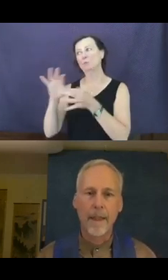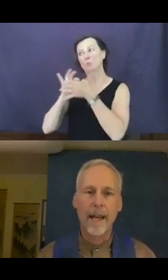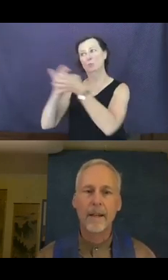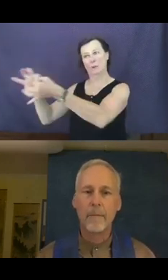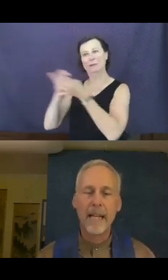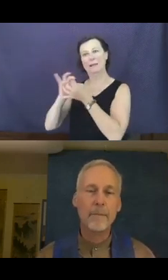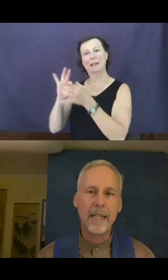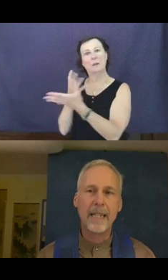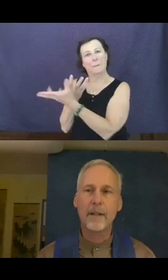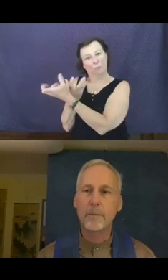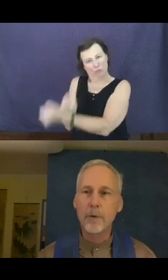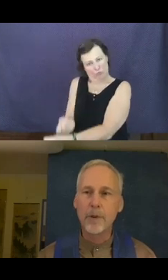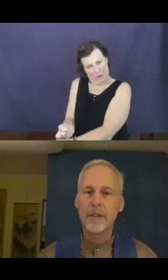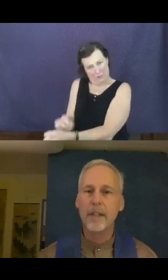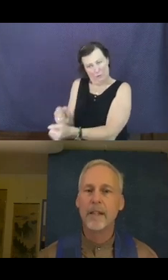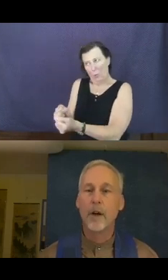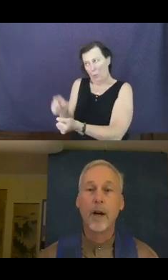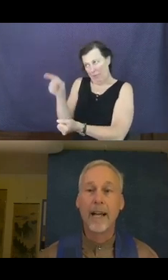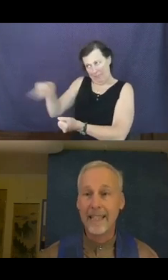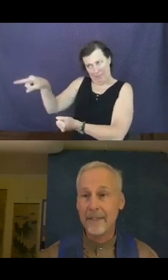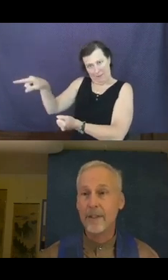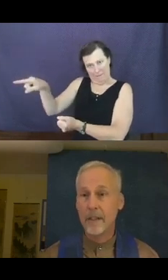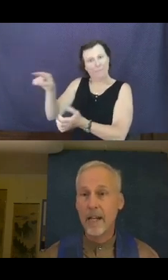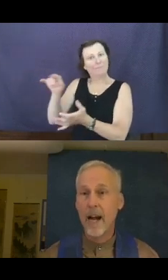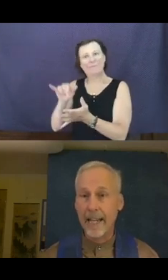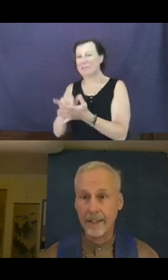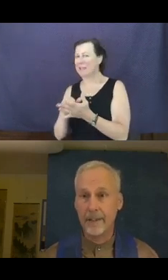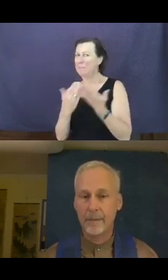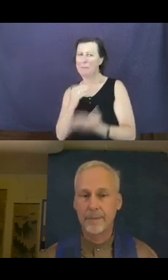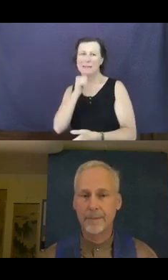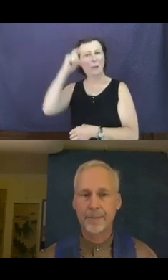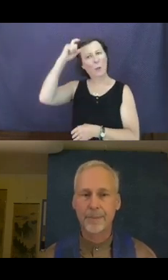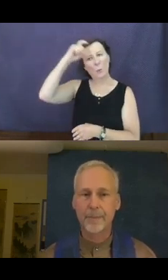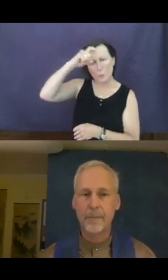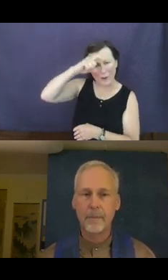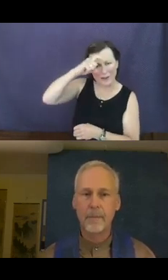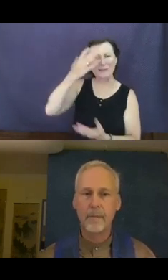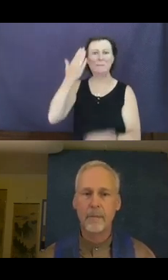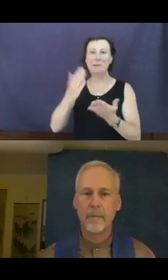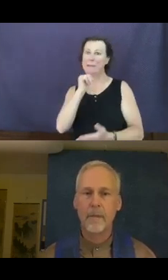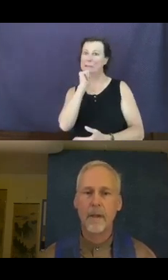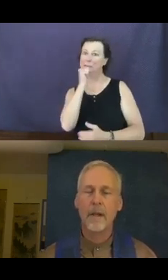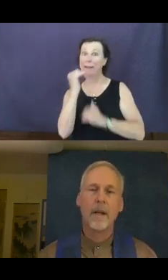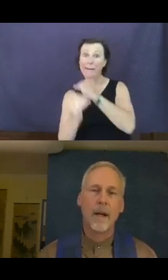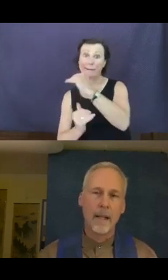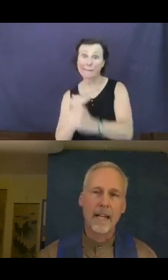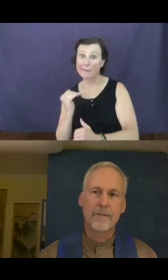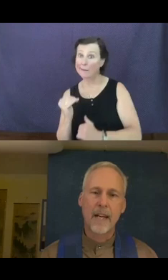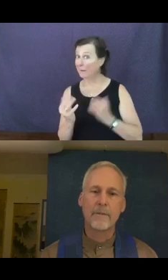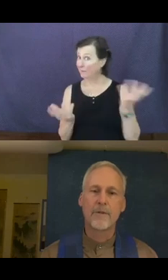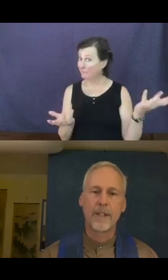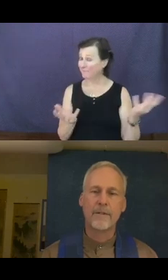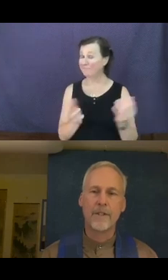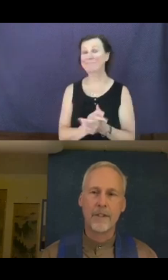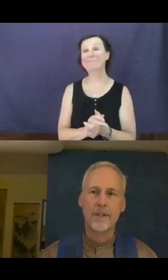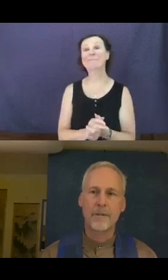That may be imprudent and even unkind. A lot of times forgiveness